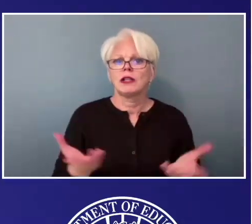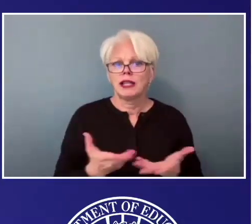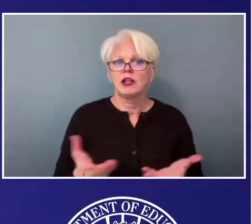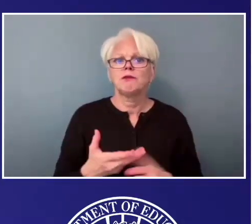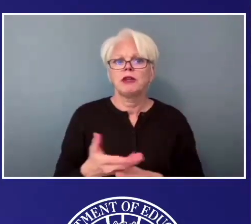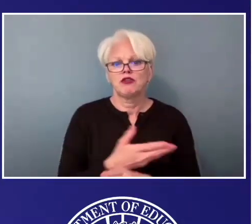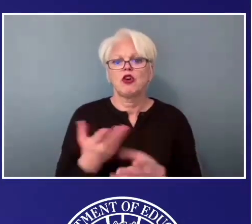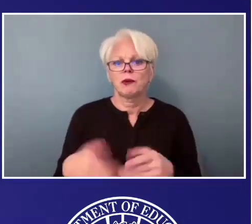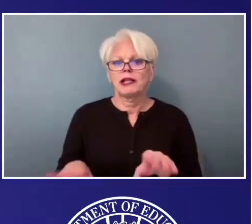consideration.